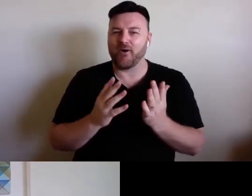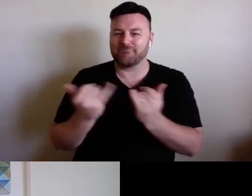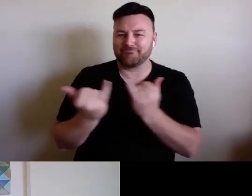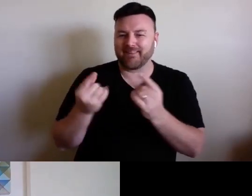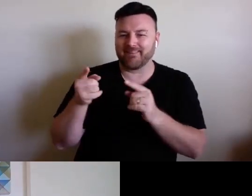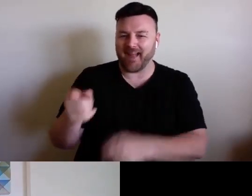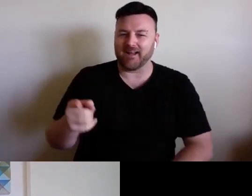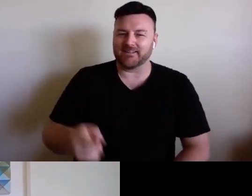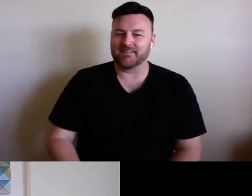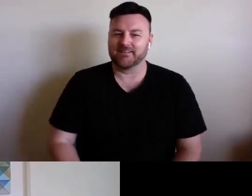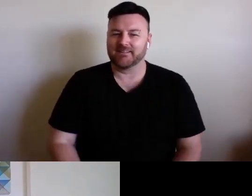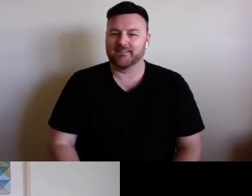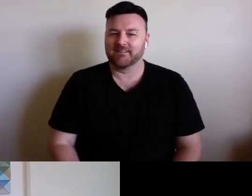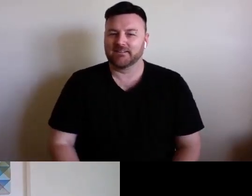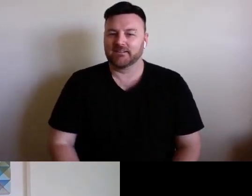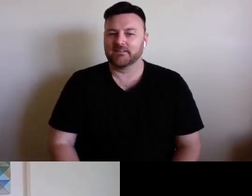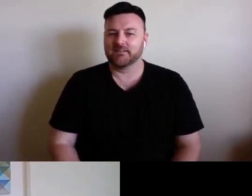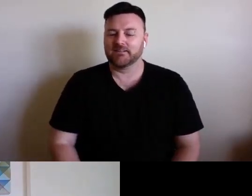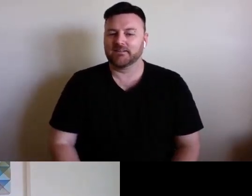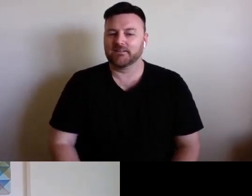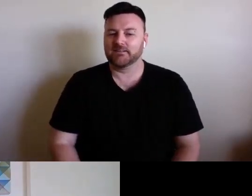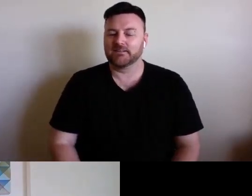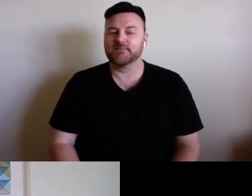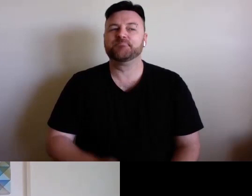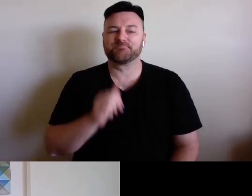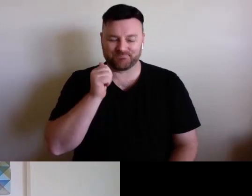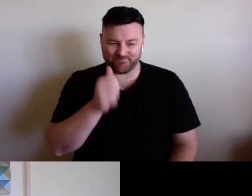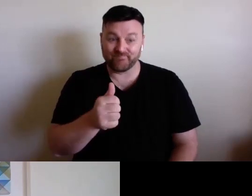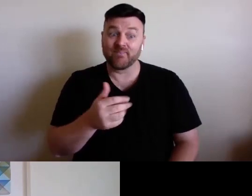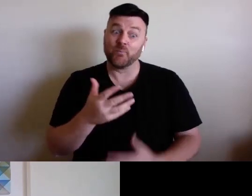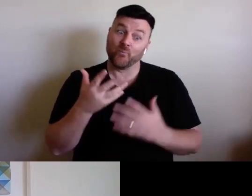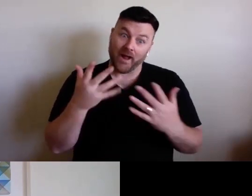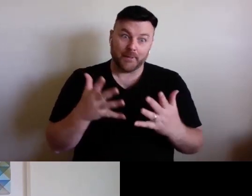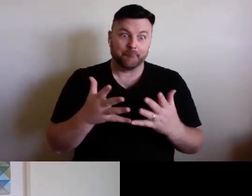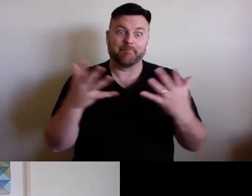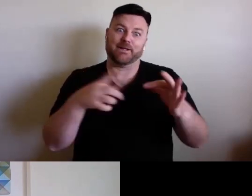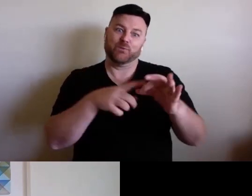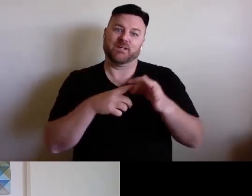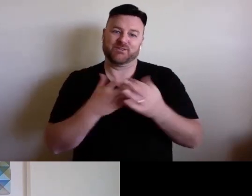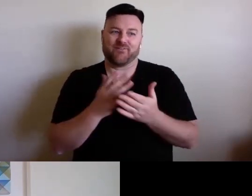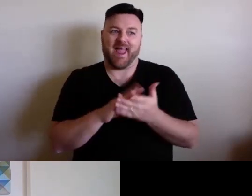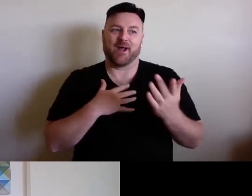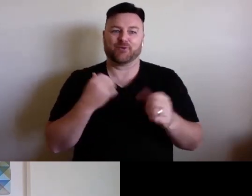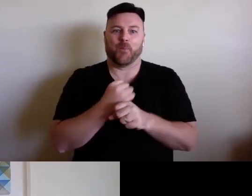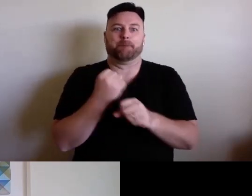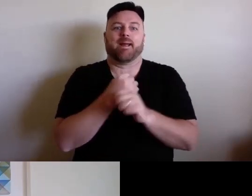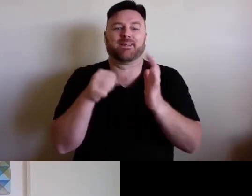probably the million-dollar question in terms of making money from content. I think the curve shows that giving stuff away doesn't